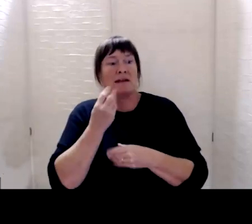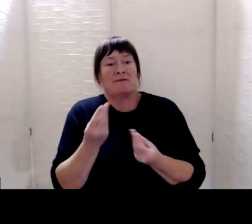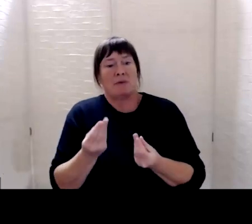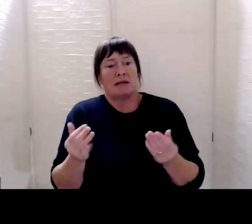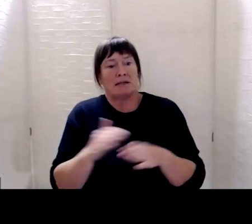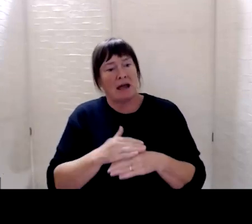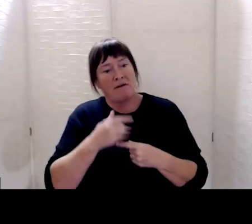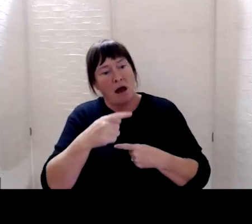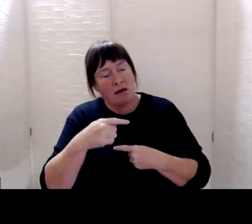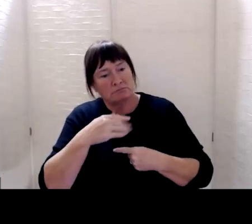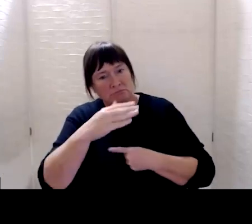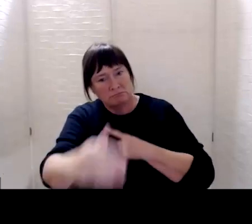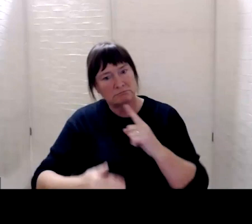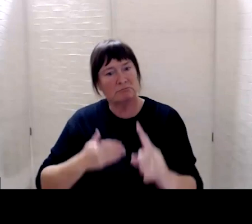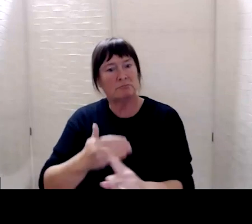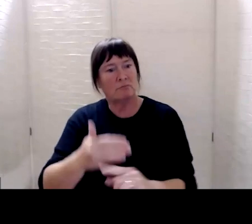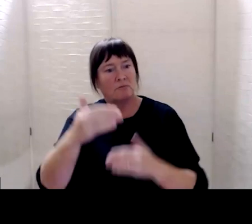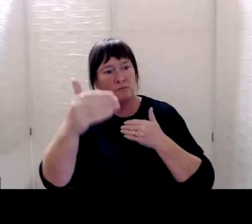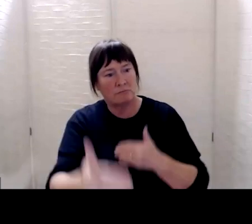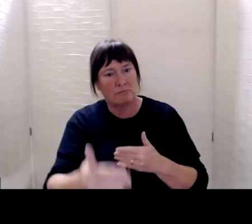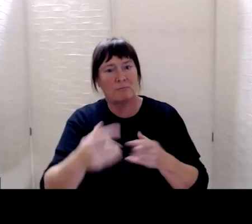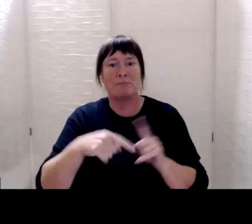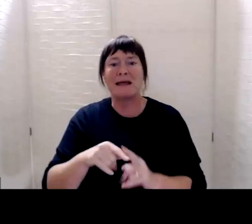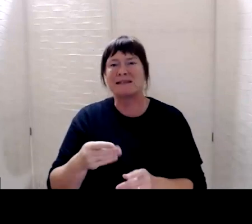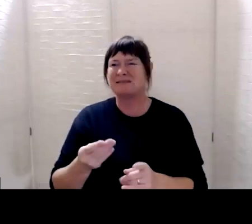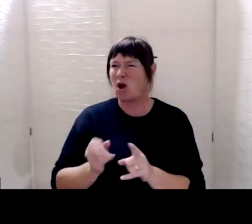that will work for you.